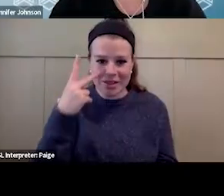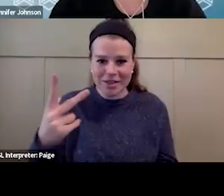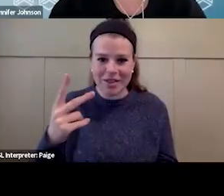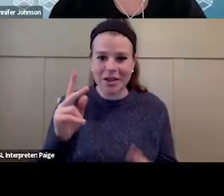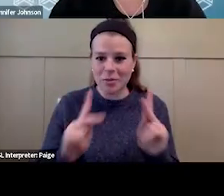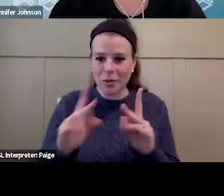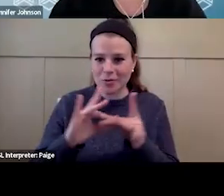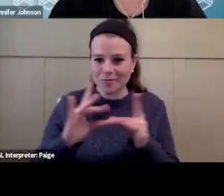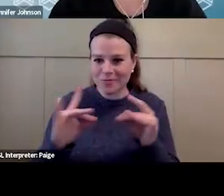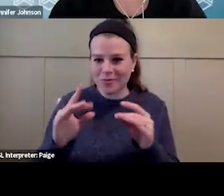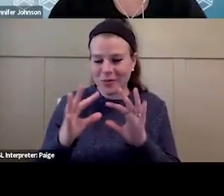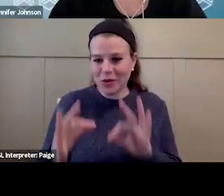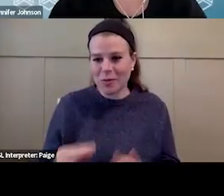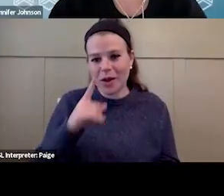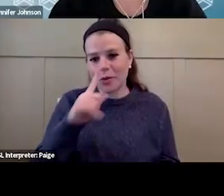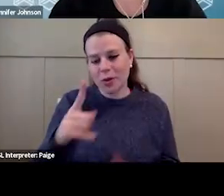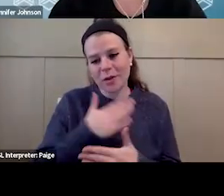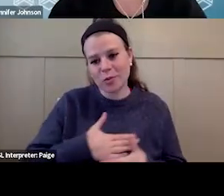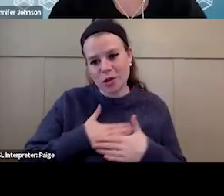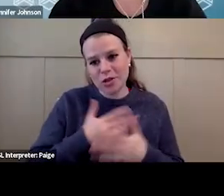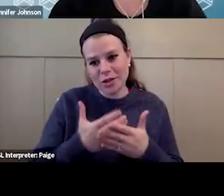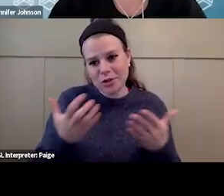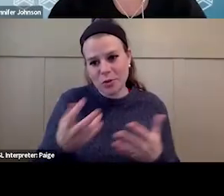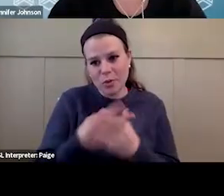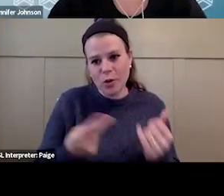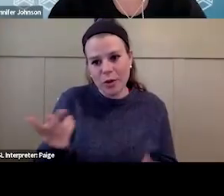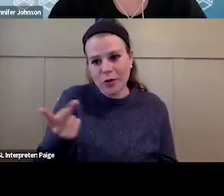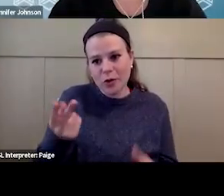Um, and we really do appreciate so much both of you being with us today and